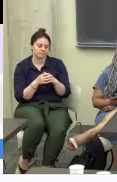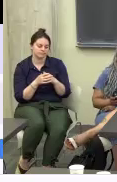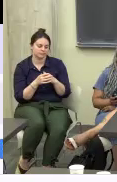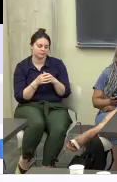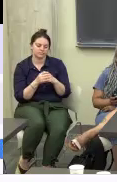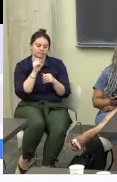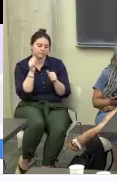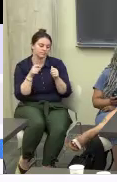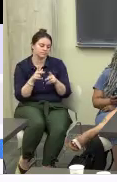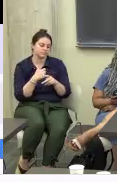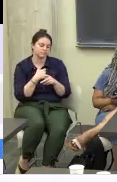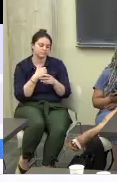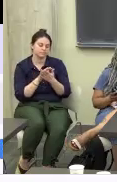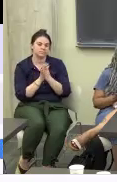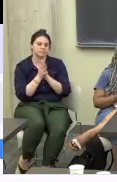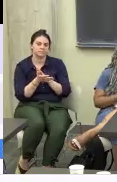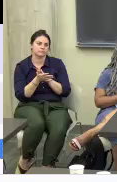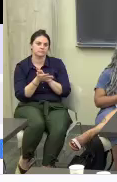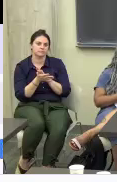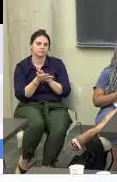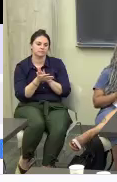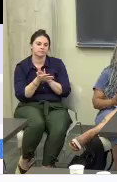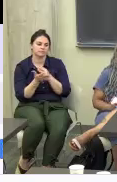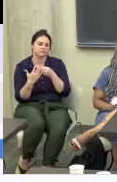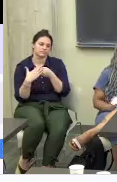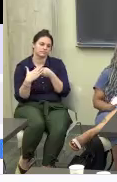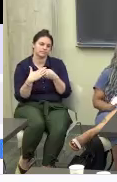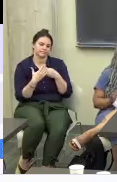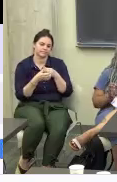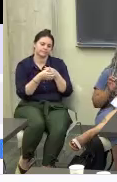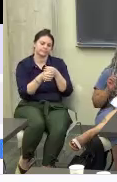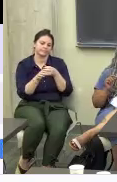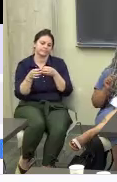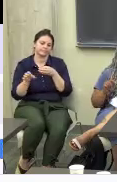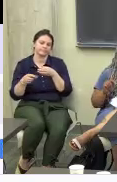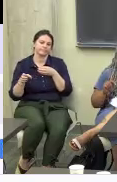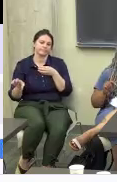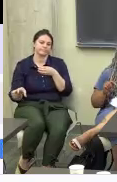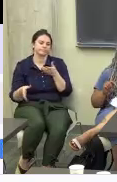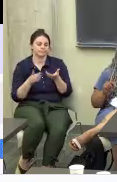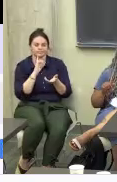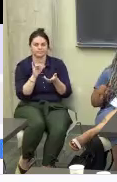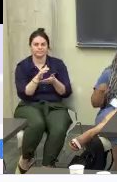allow ourselves to get torn asunder, as it were. I think that's a piece that's missing. It's like